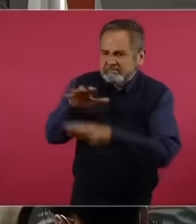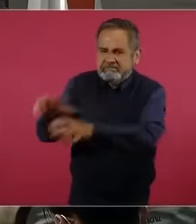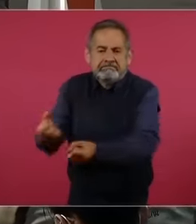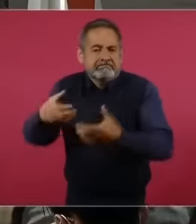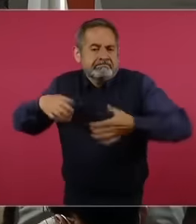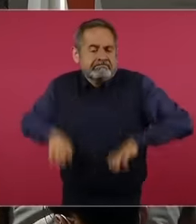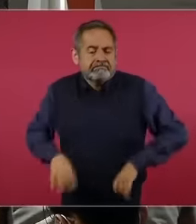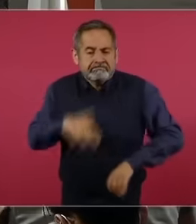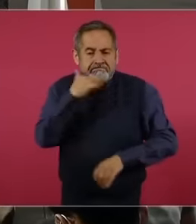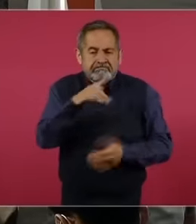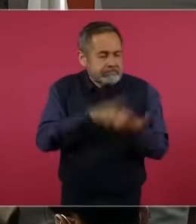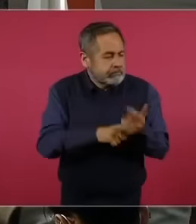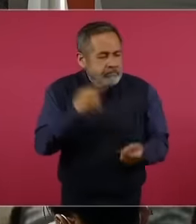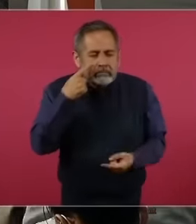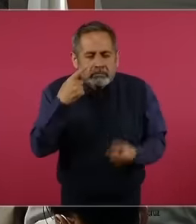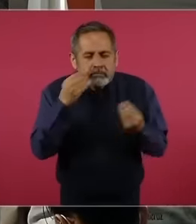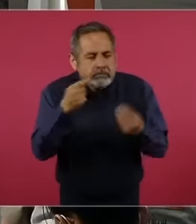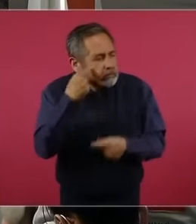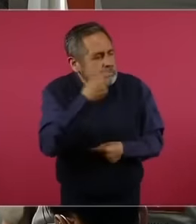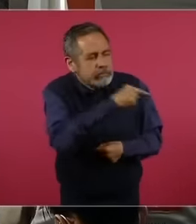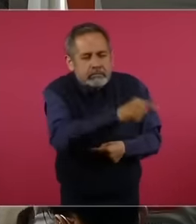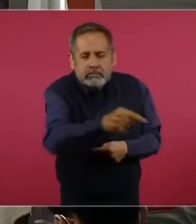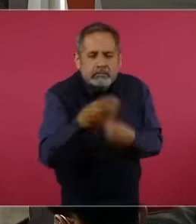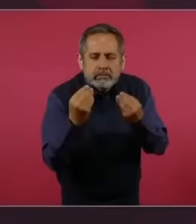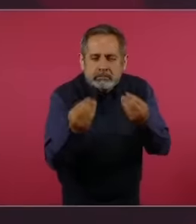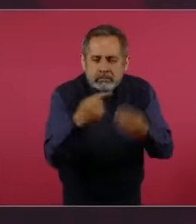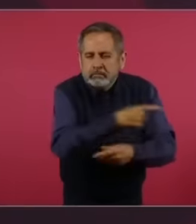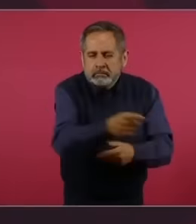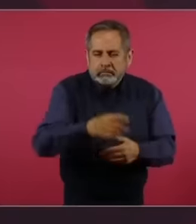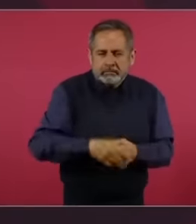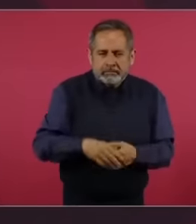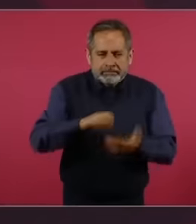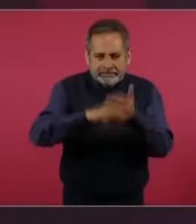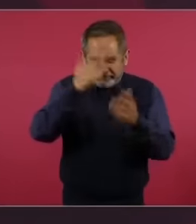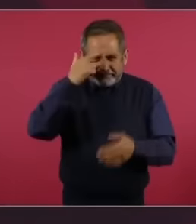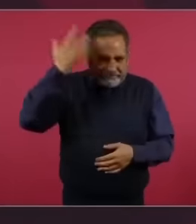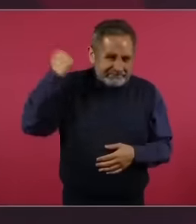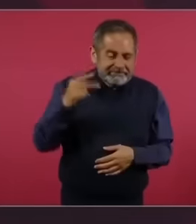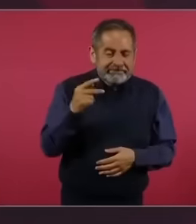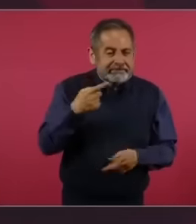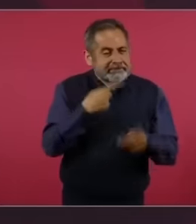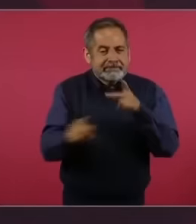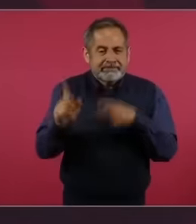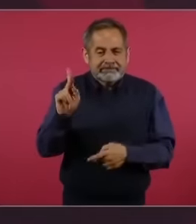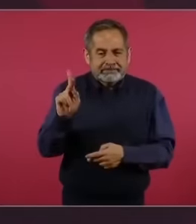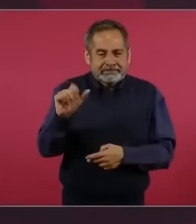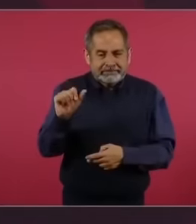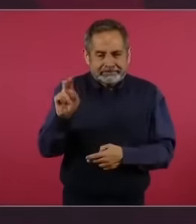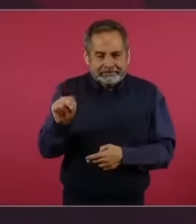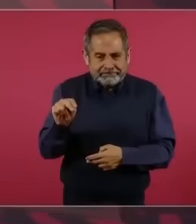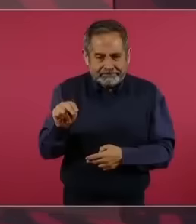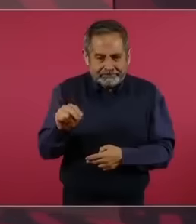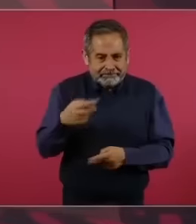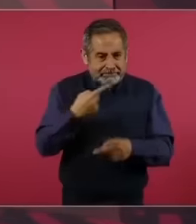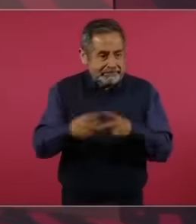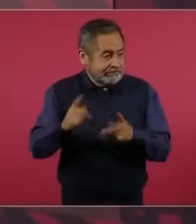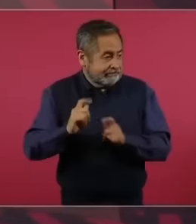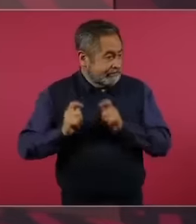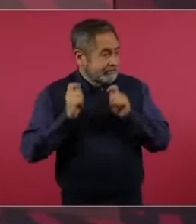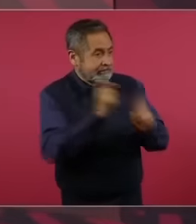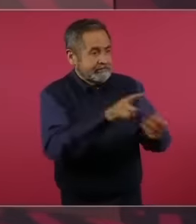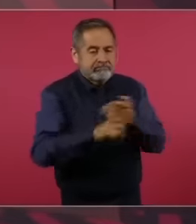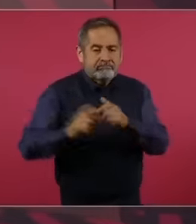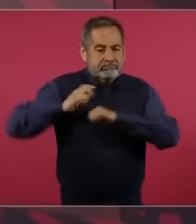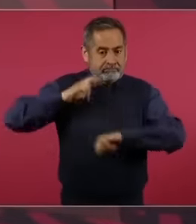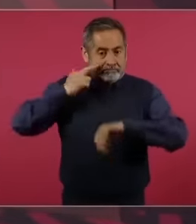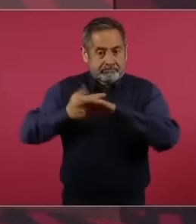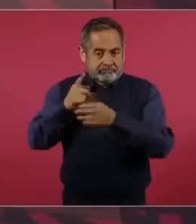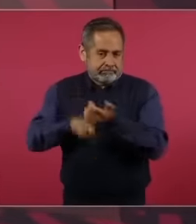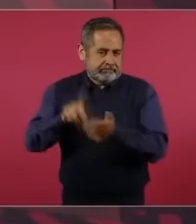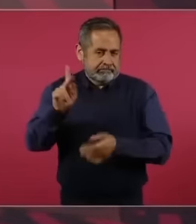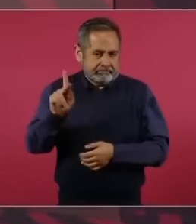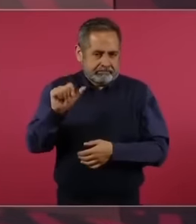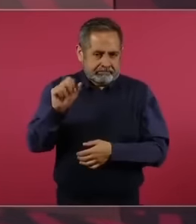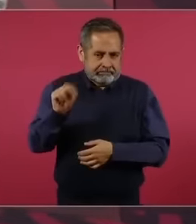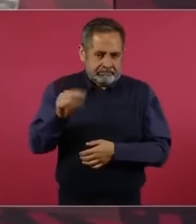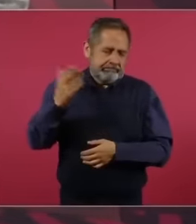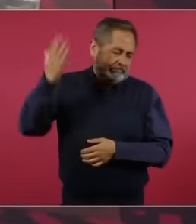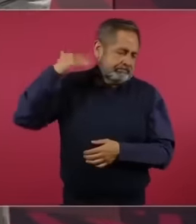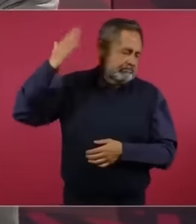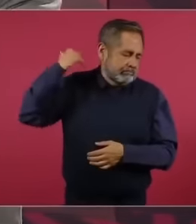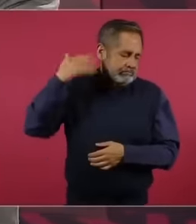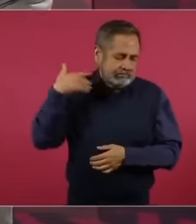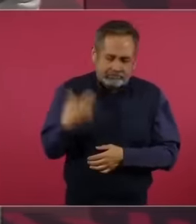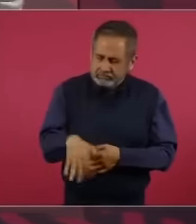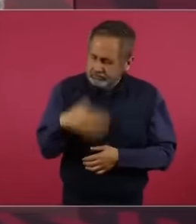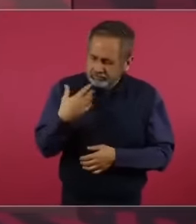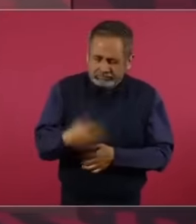This happened a lot when those from the bread began to hold positions, I said, what a barbarity